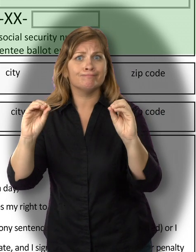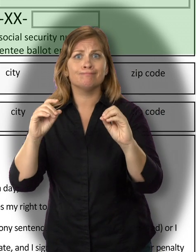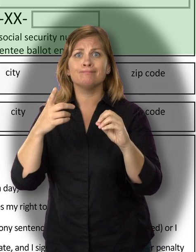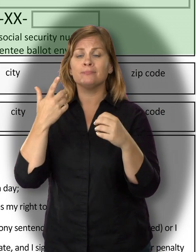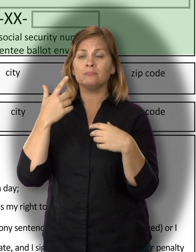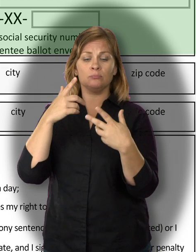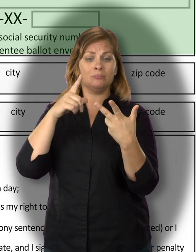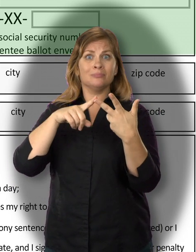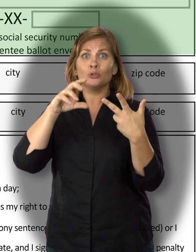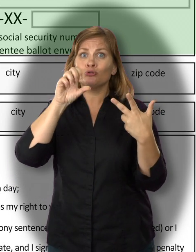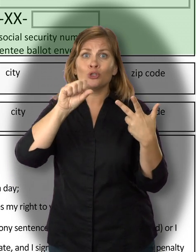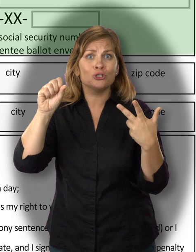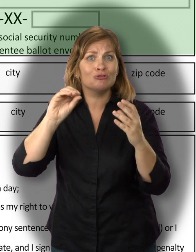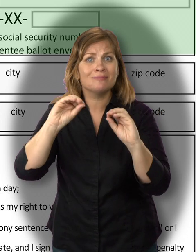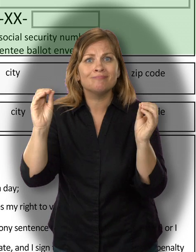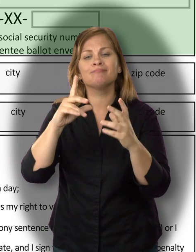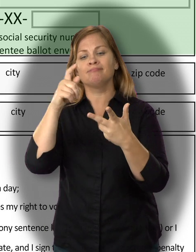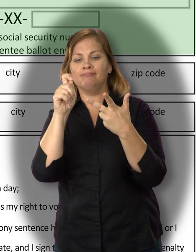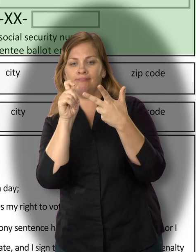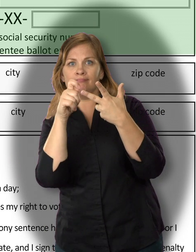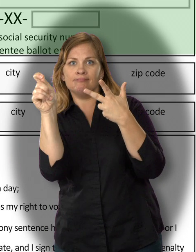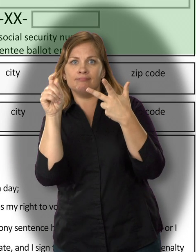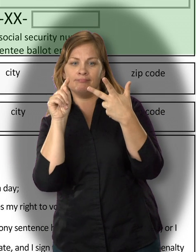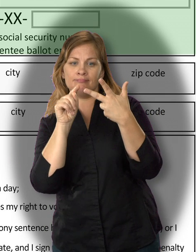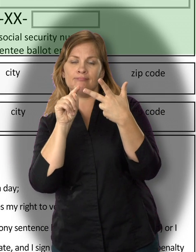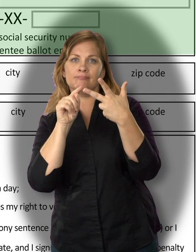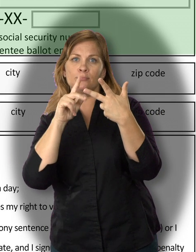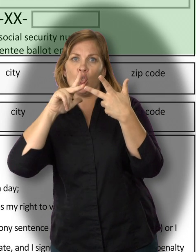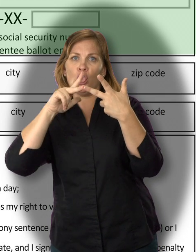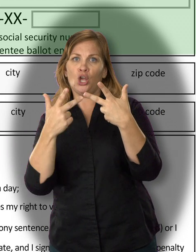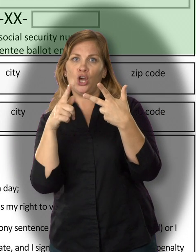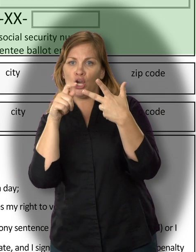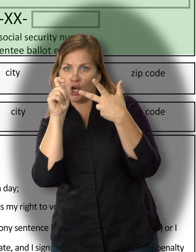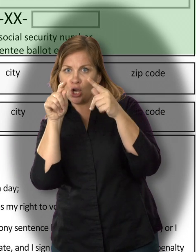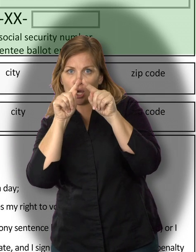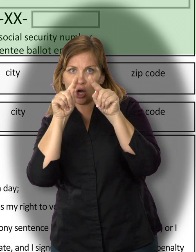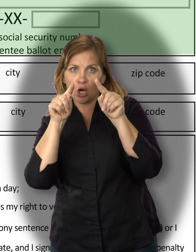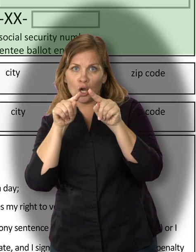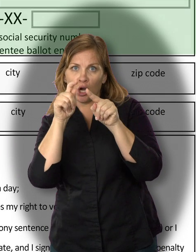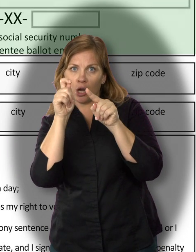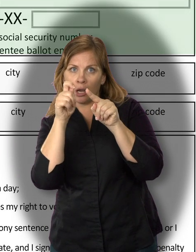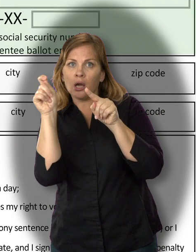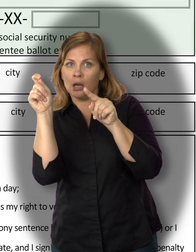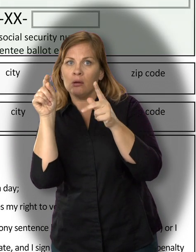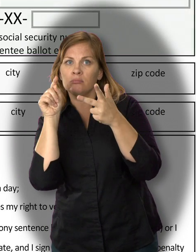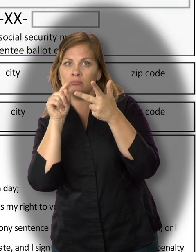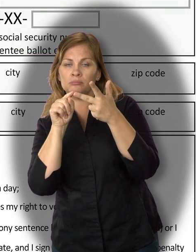If you do not have a Minnesota driver's license or a Minnesota state ID card or a Social Security Number,